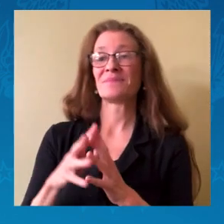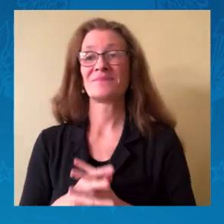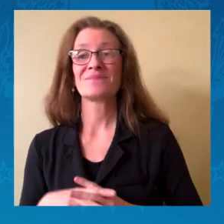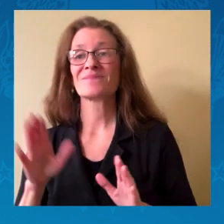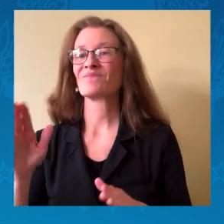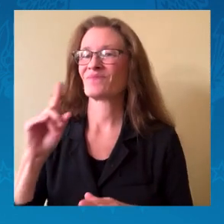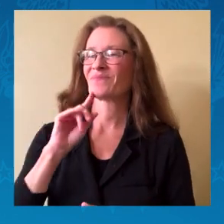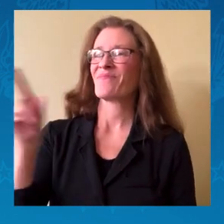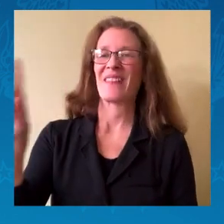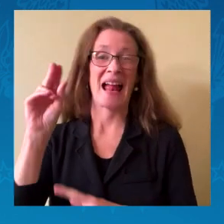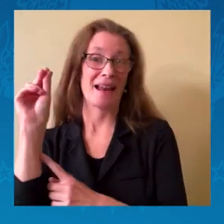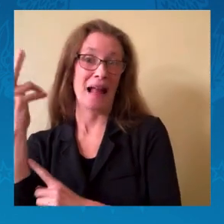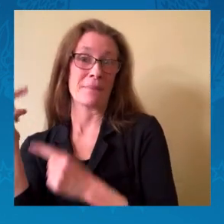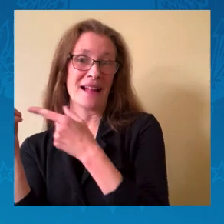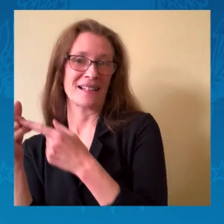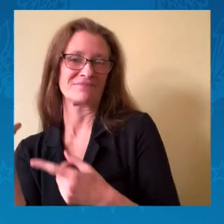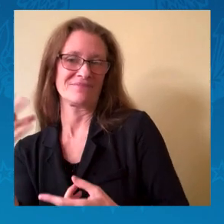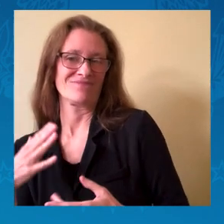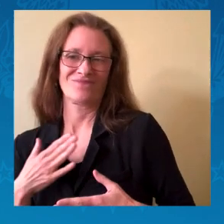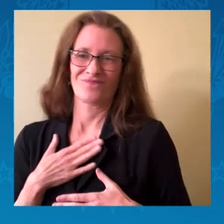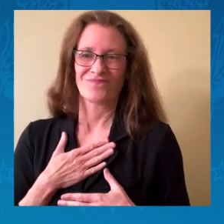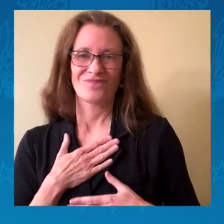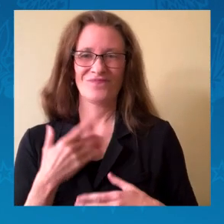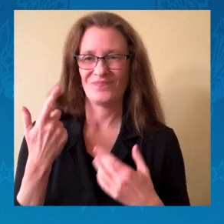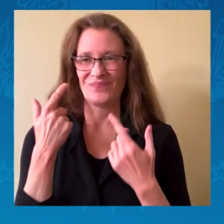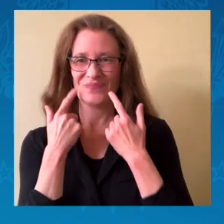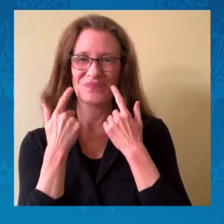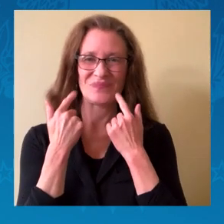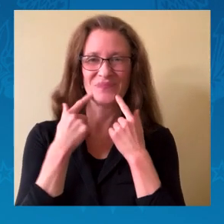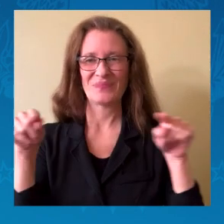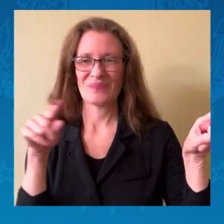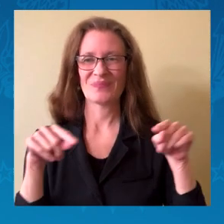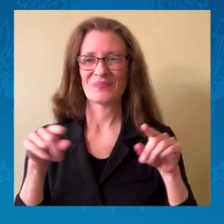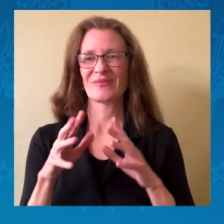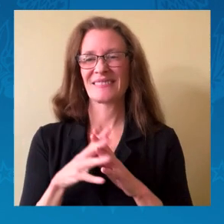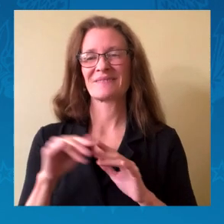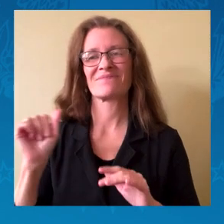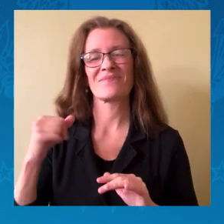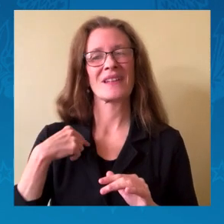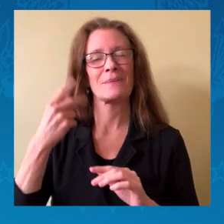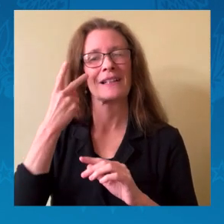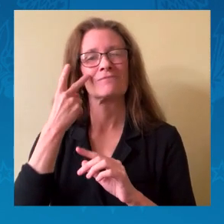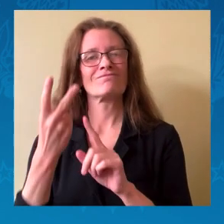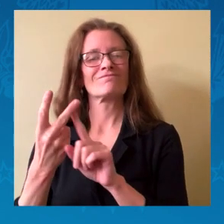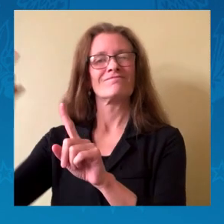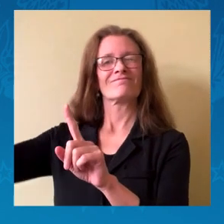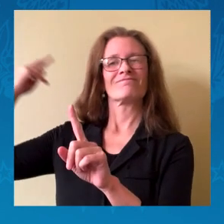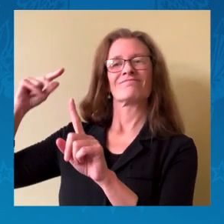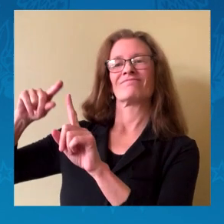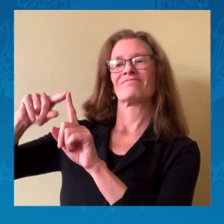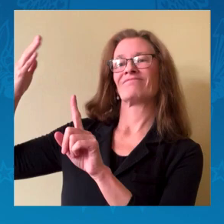which harkens back to President Johnson when he was Vice President,